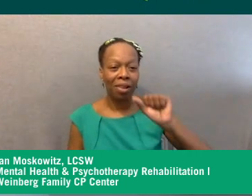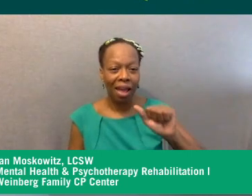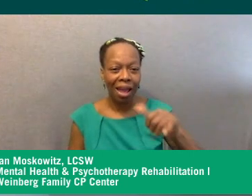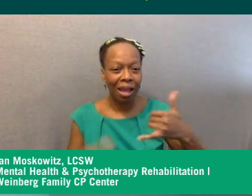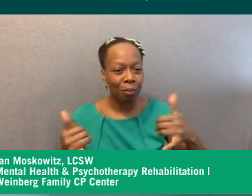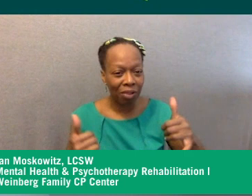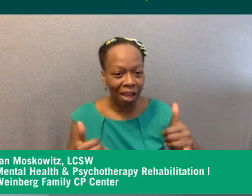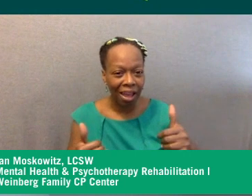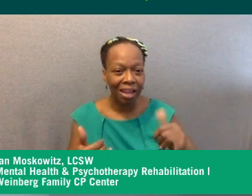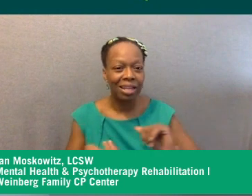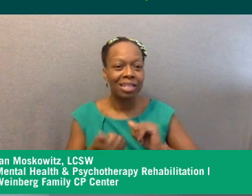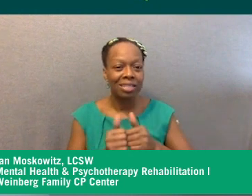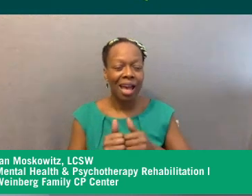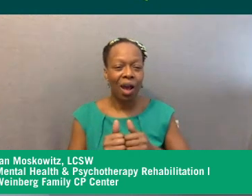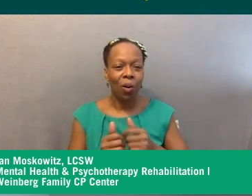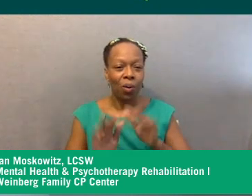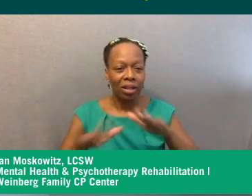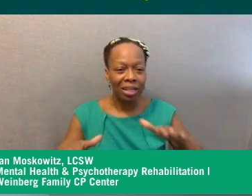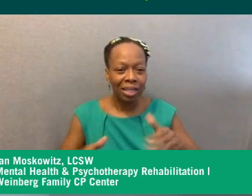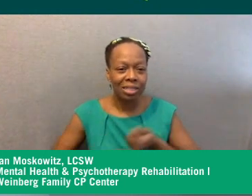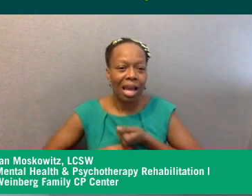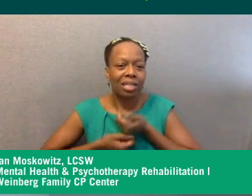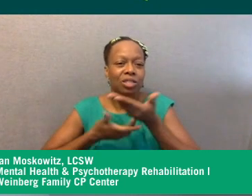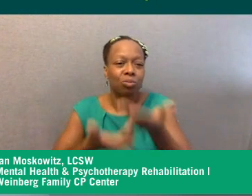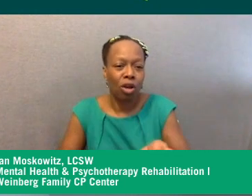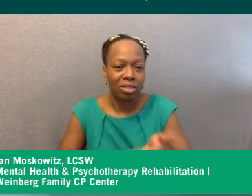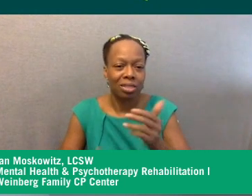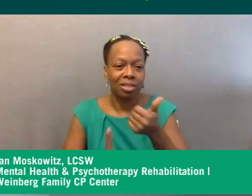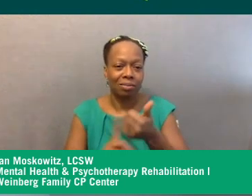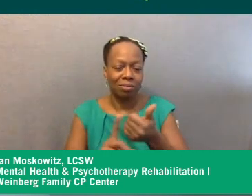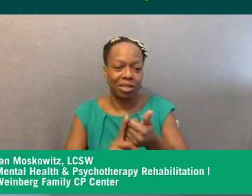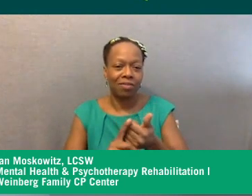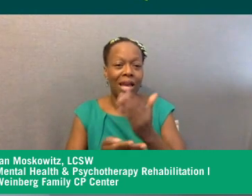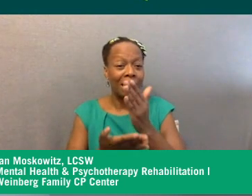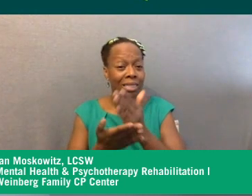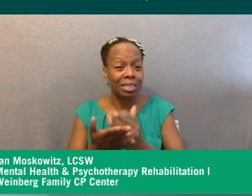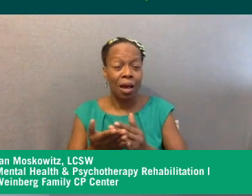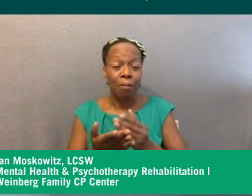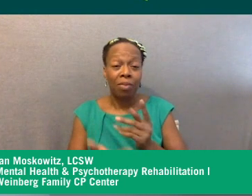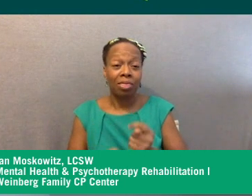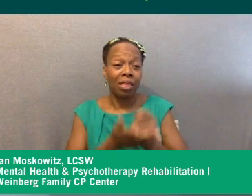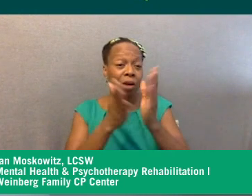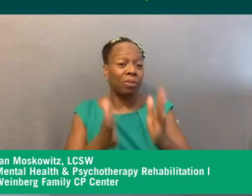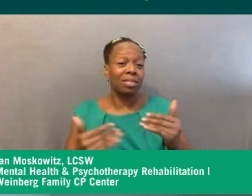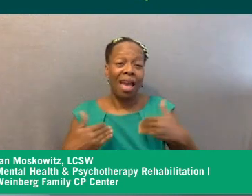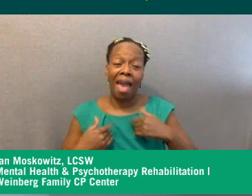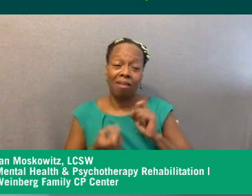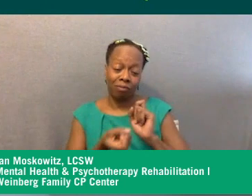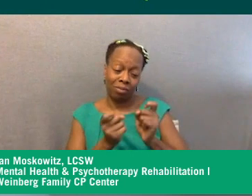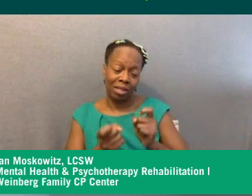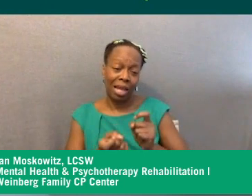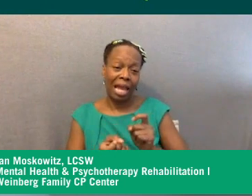There are great therapists out there who have adaptive play materials. So if a child is a little bit more involved